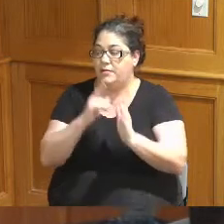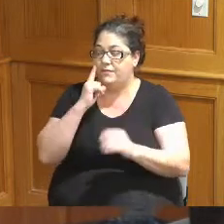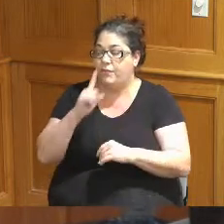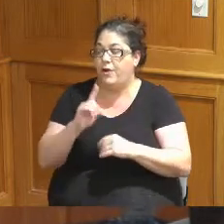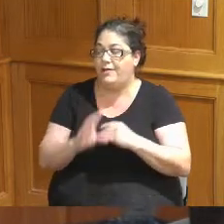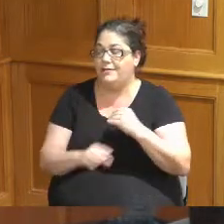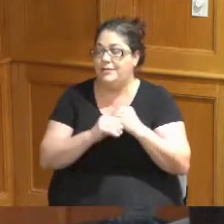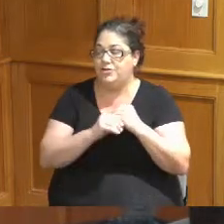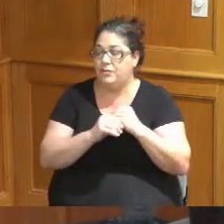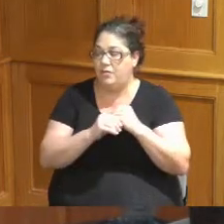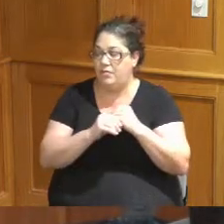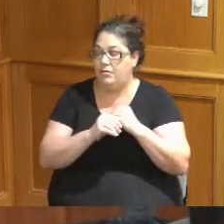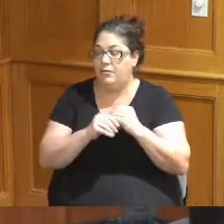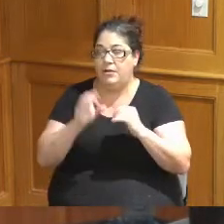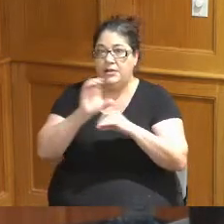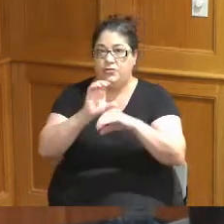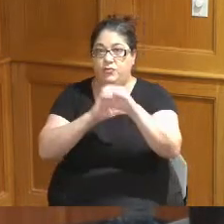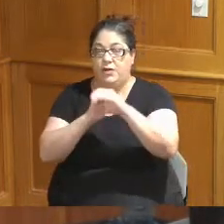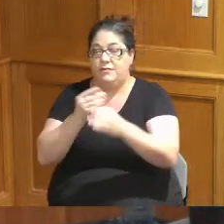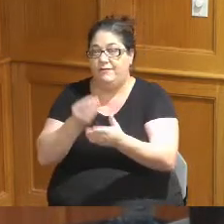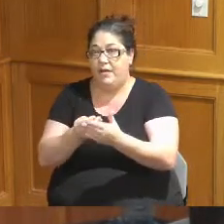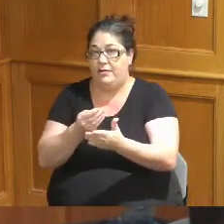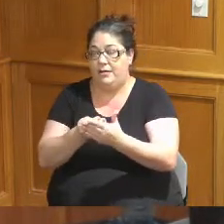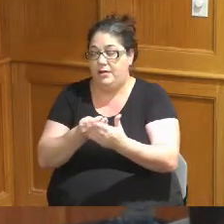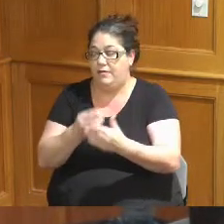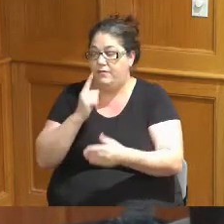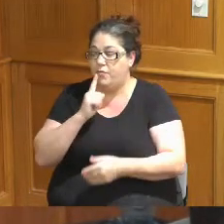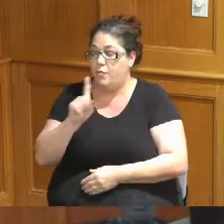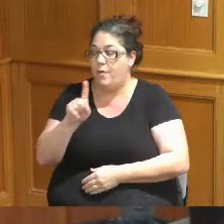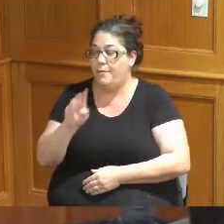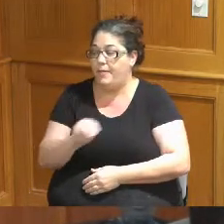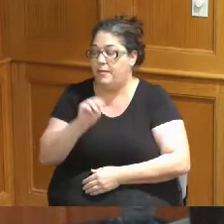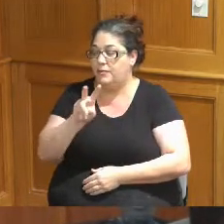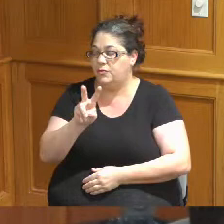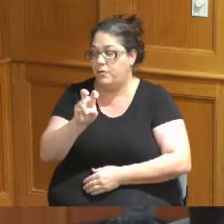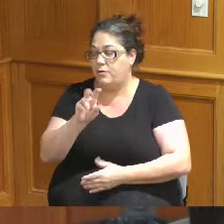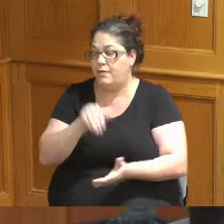excuse me additional construction funding in the amount of one million two hundred thousand dollars